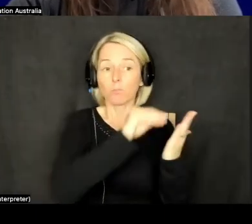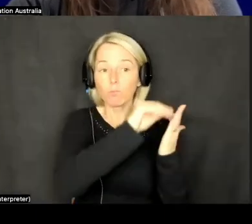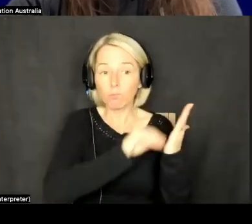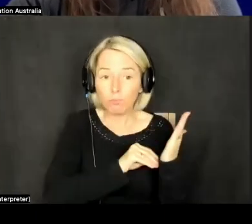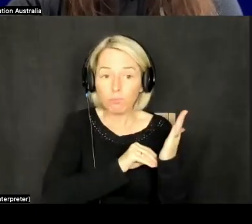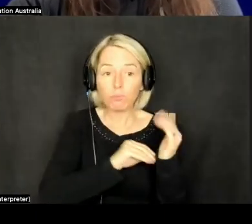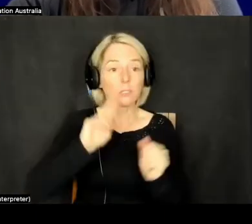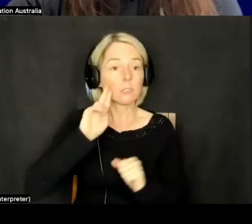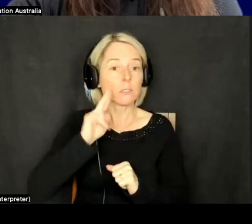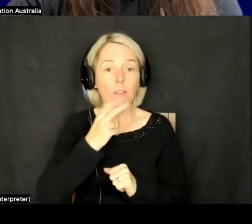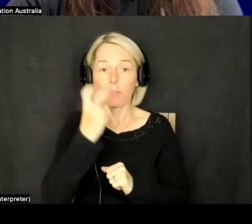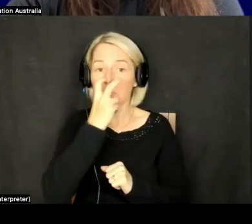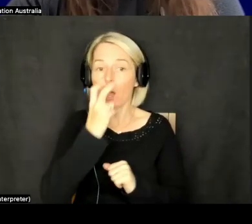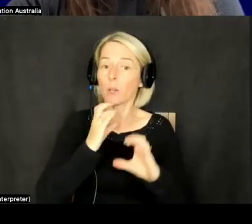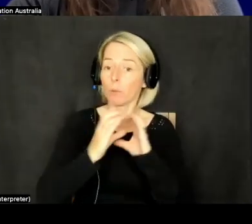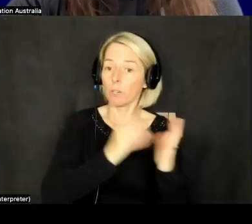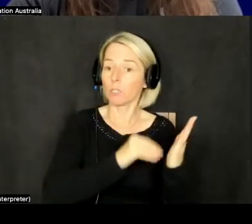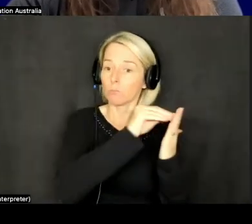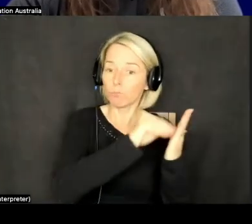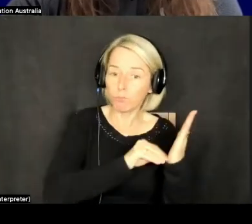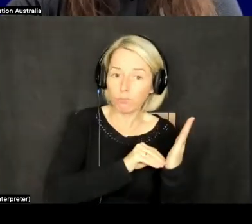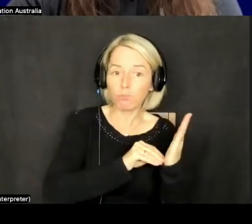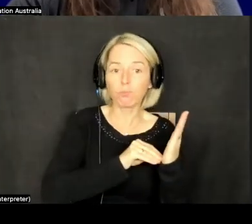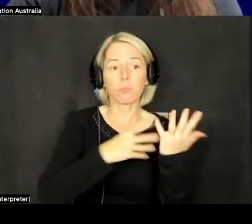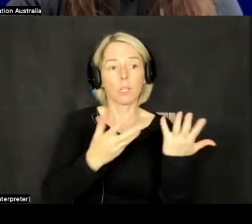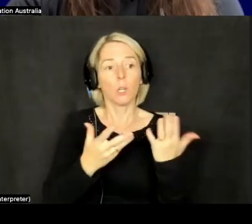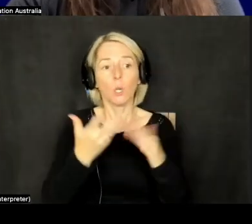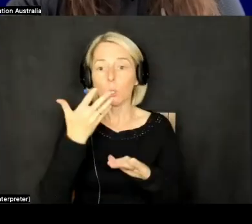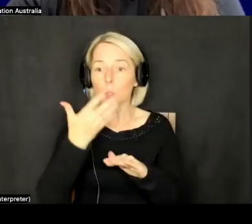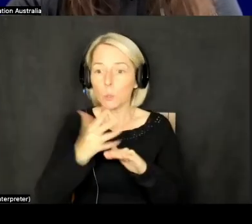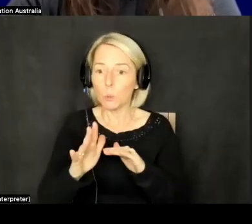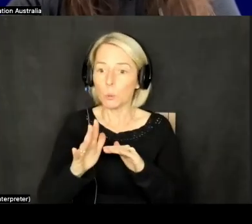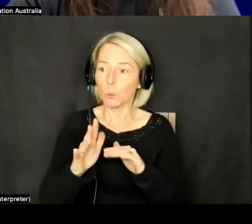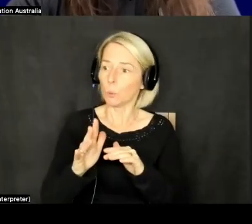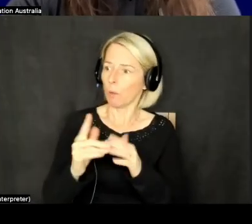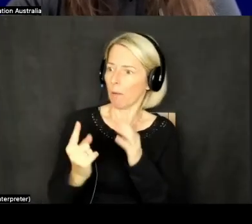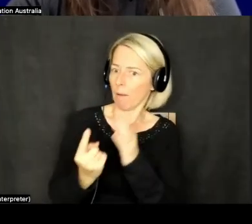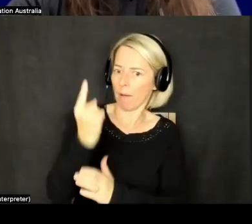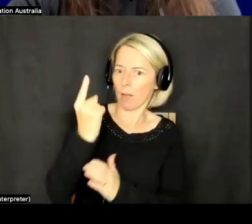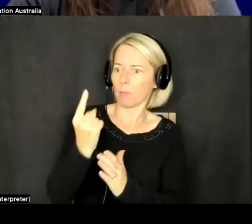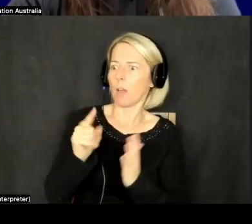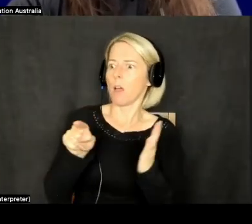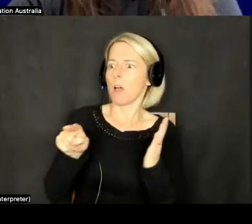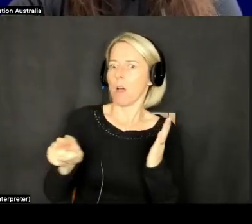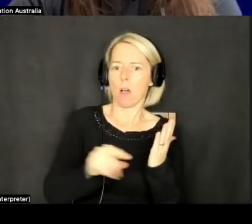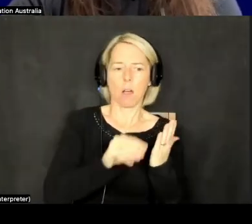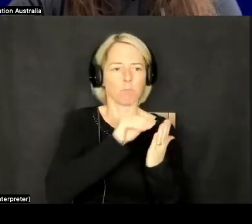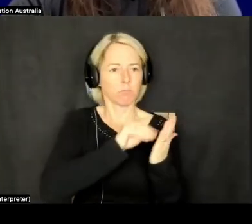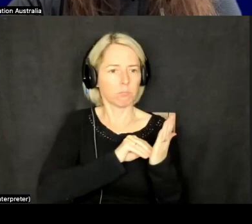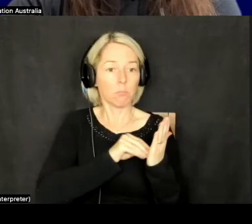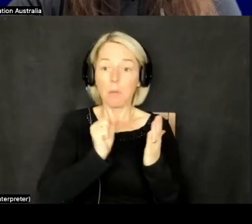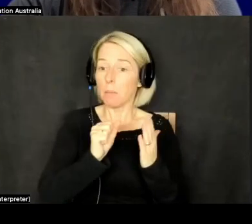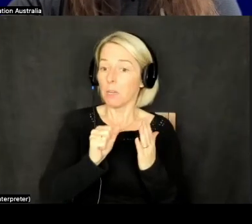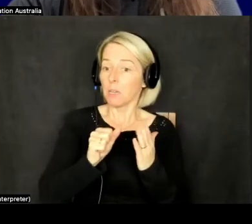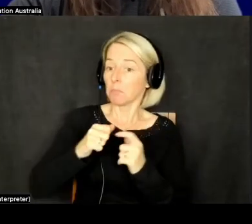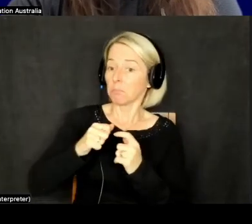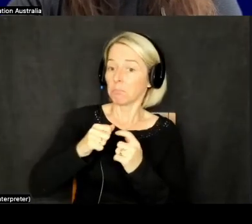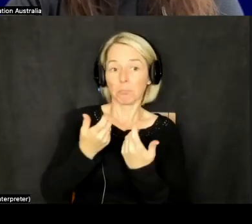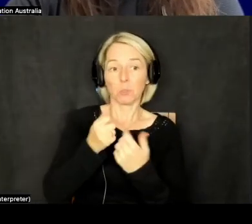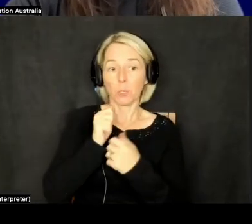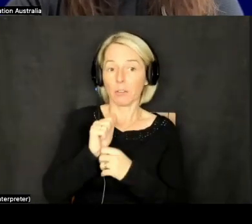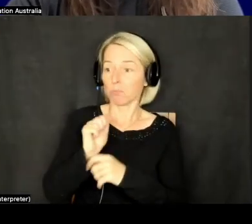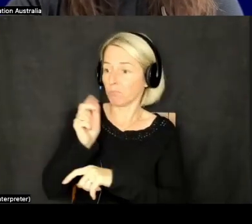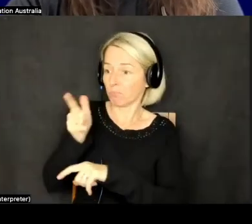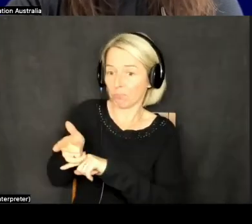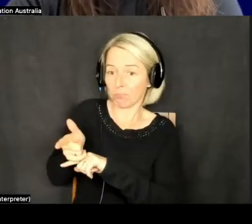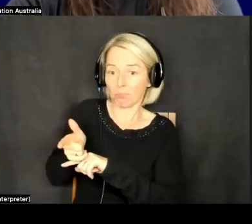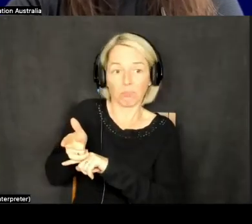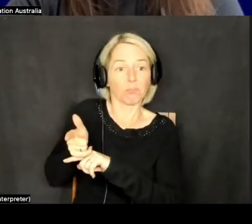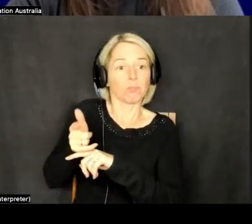communication, documenting new developments, either in video, written or photographic form,